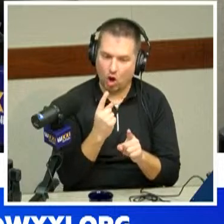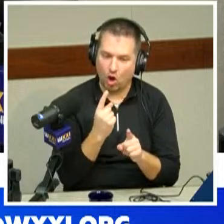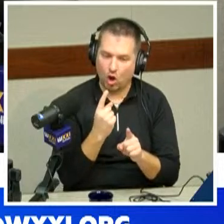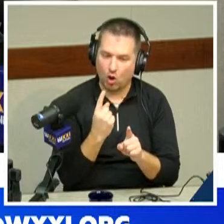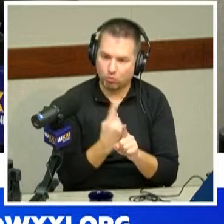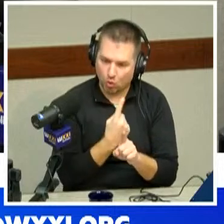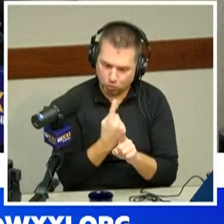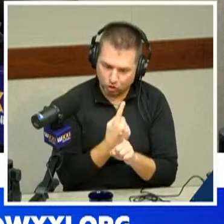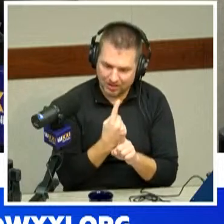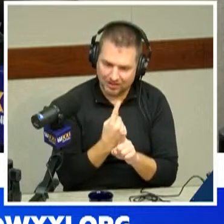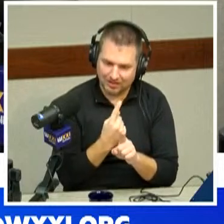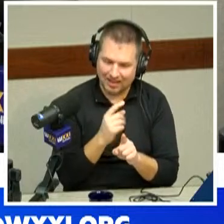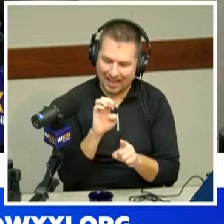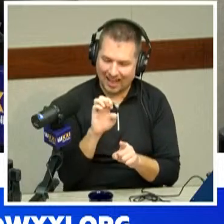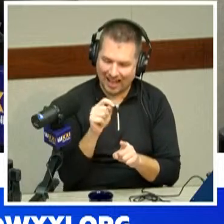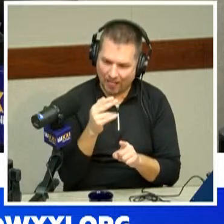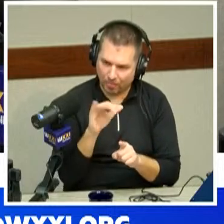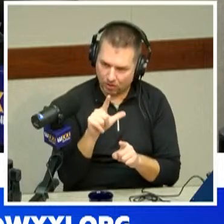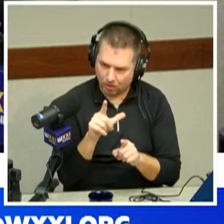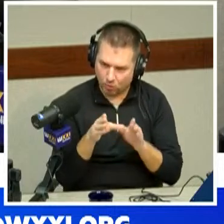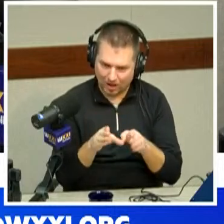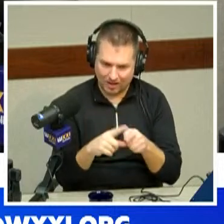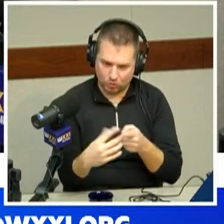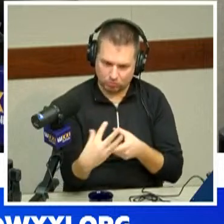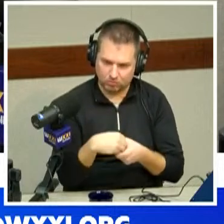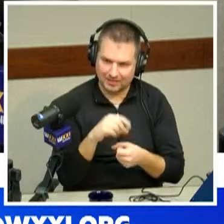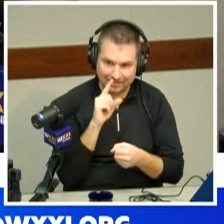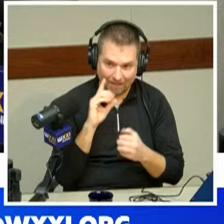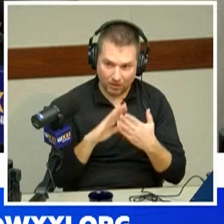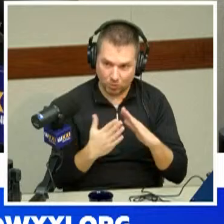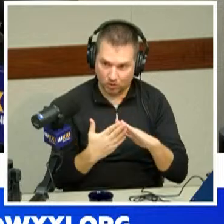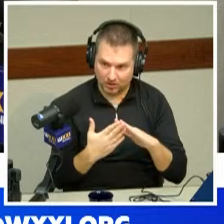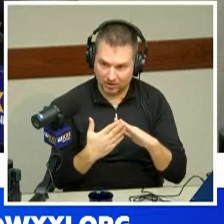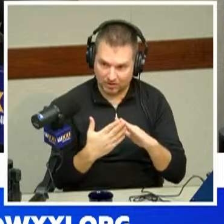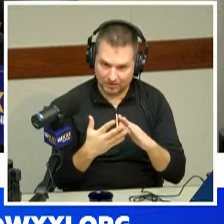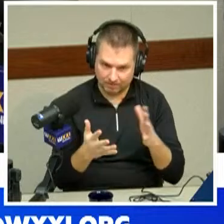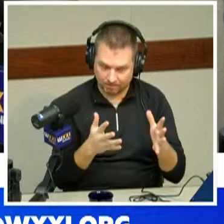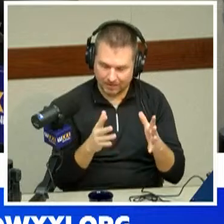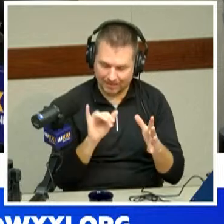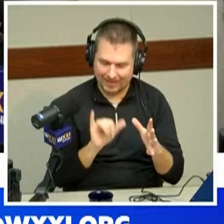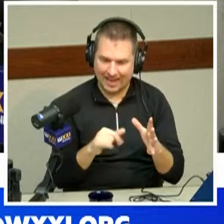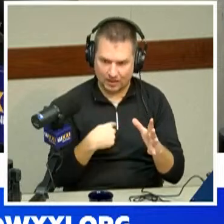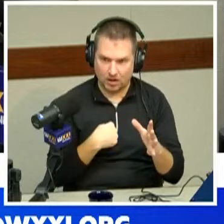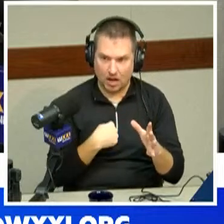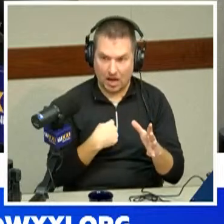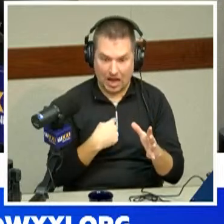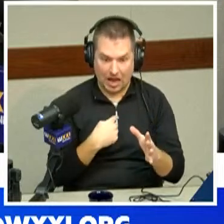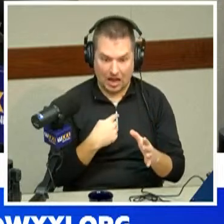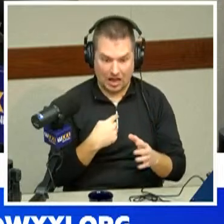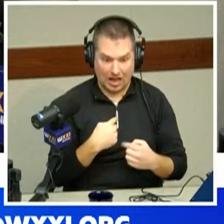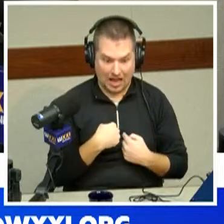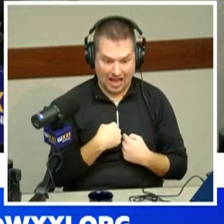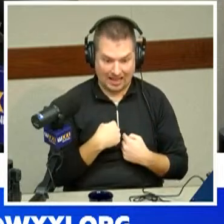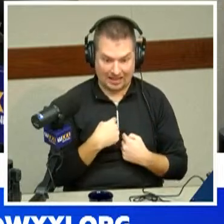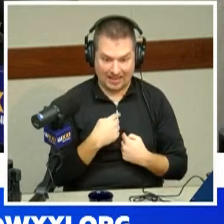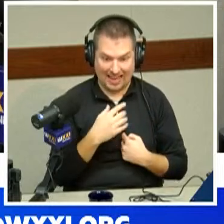of collaborating with the da Community I think that is something that me myself and my team has